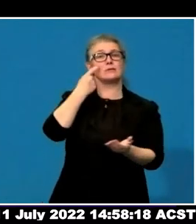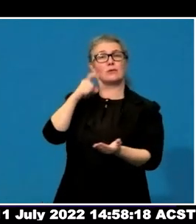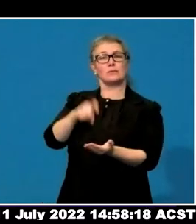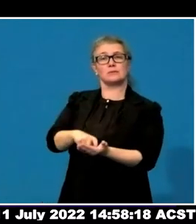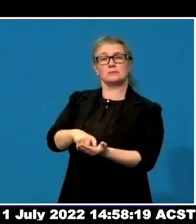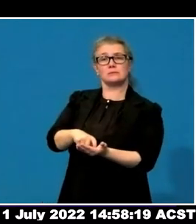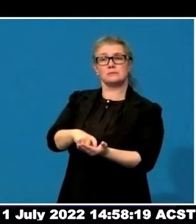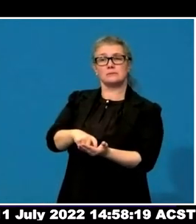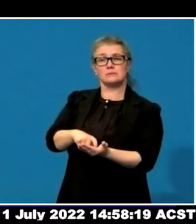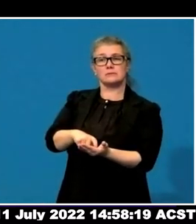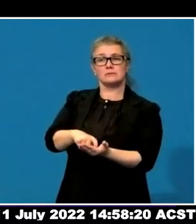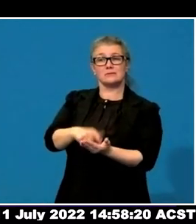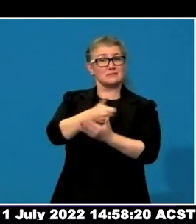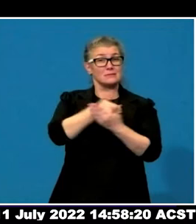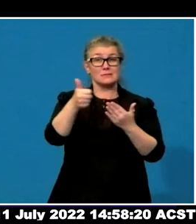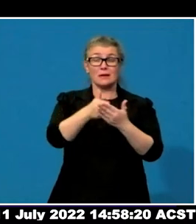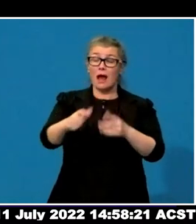difficult to get diagnosis.